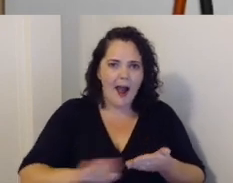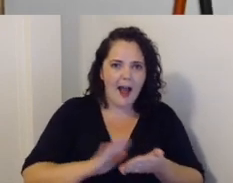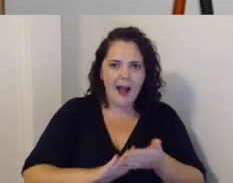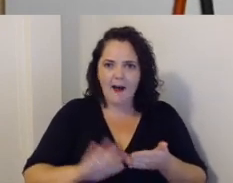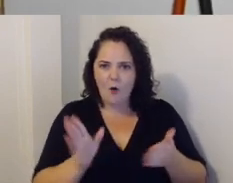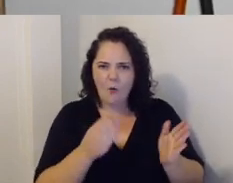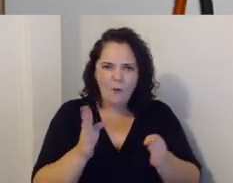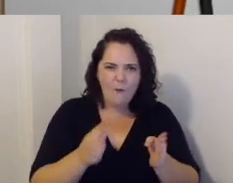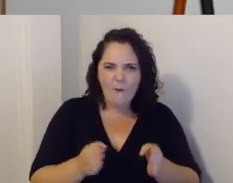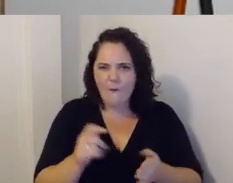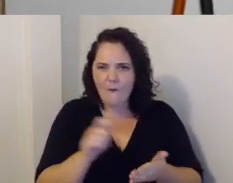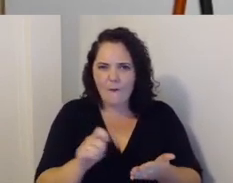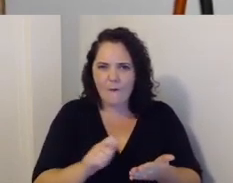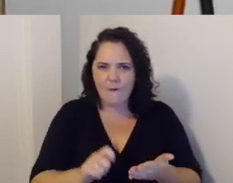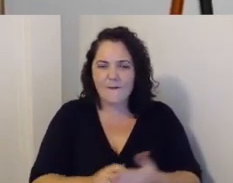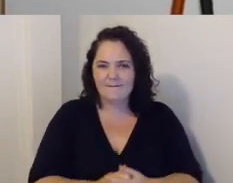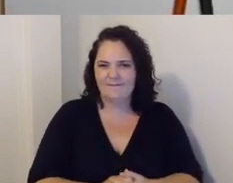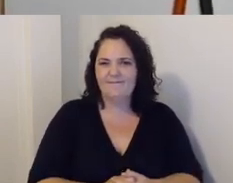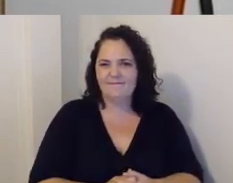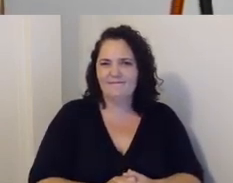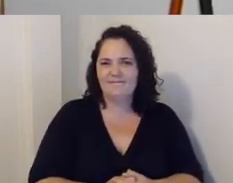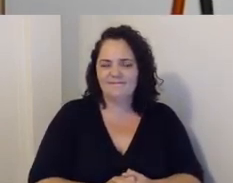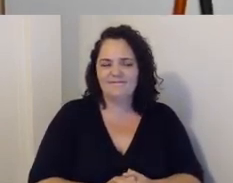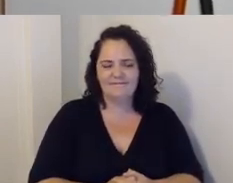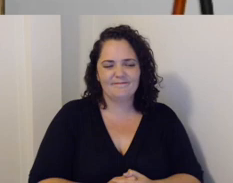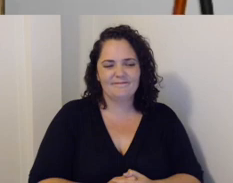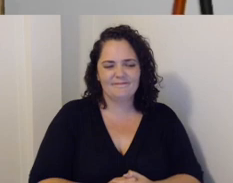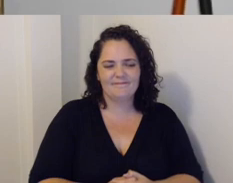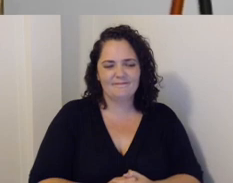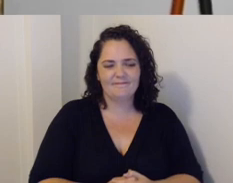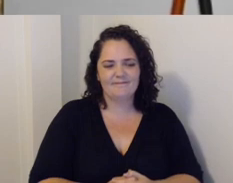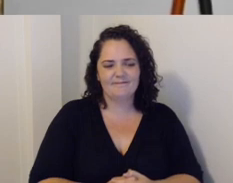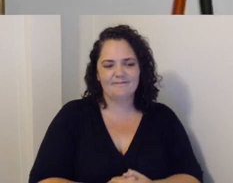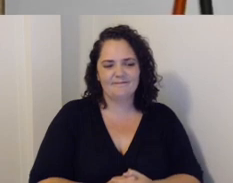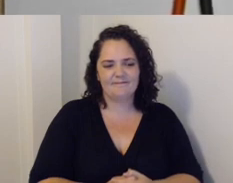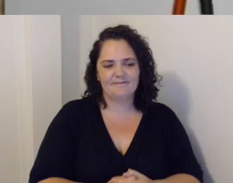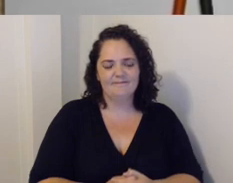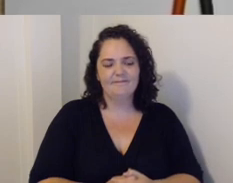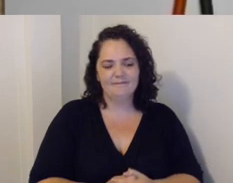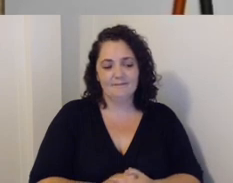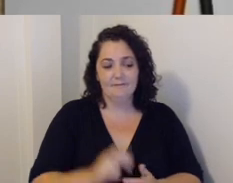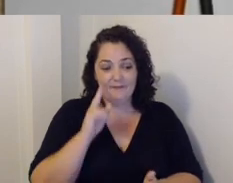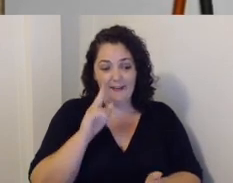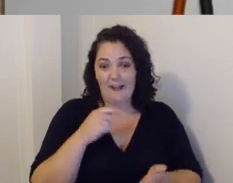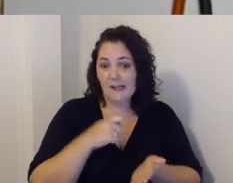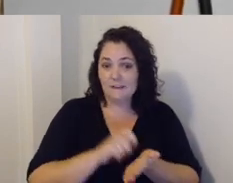show you now is those three strong lines that I drew at the beginning, when I cut back through